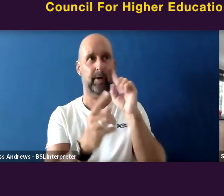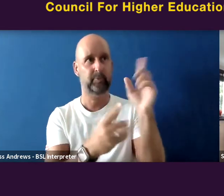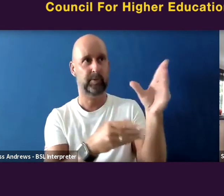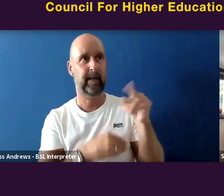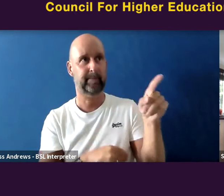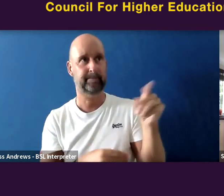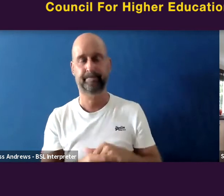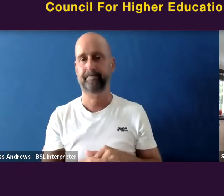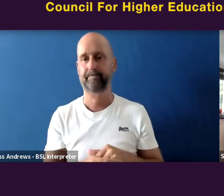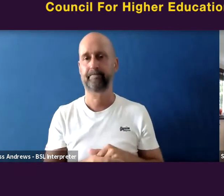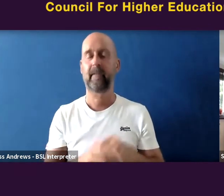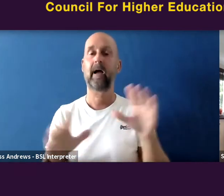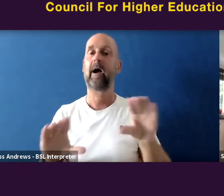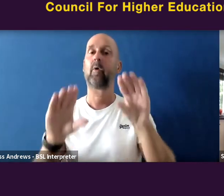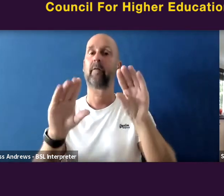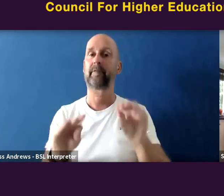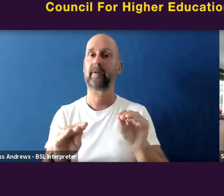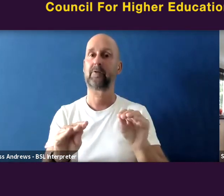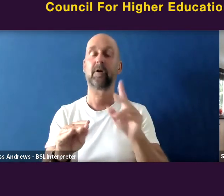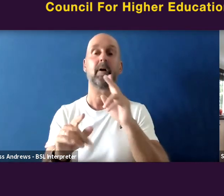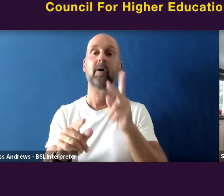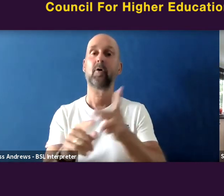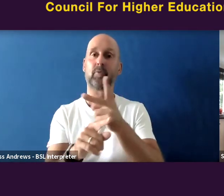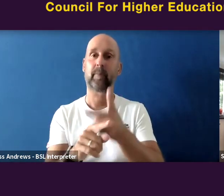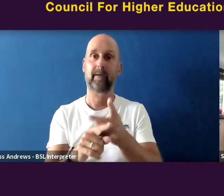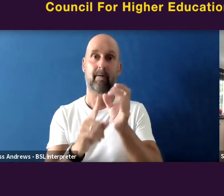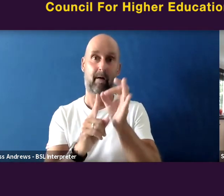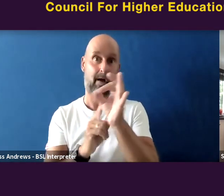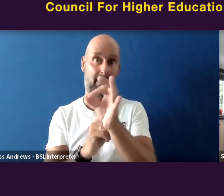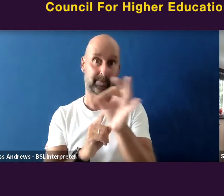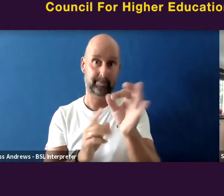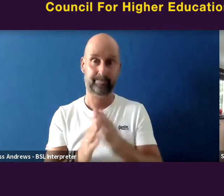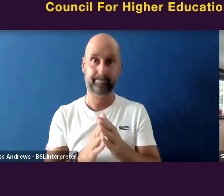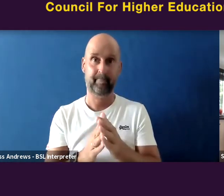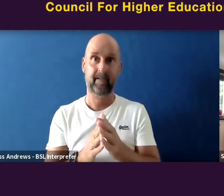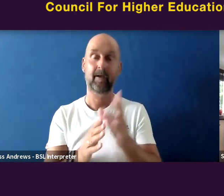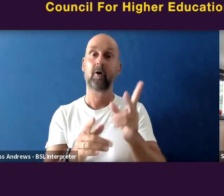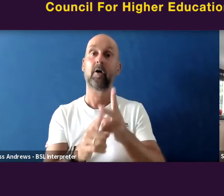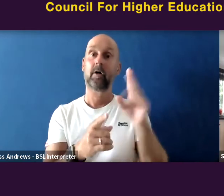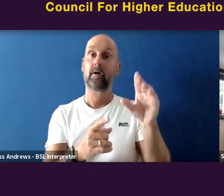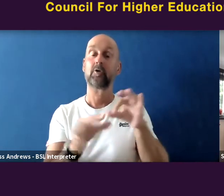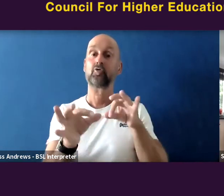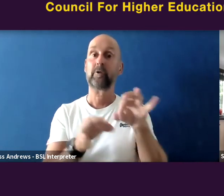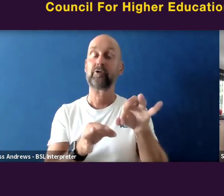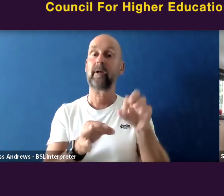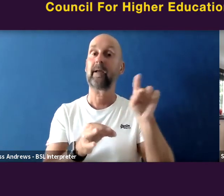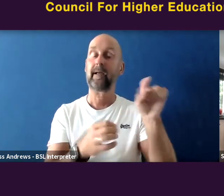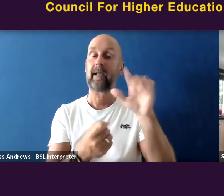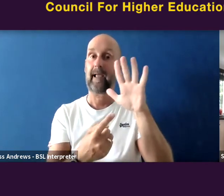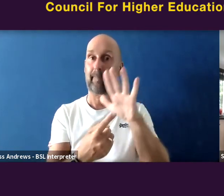I’ll end here by repeating my ask: Reinstate our Strategically Important Subjects.